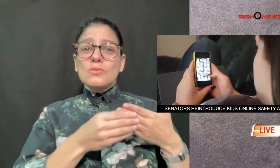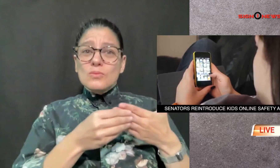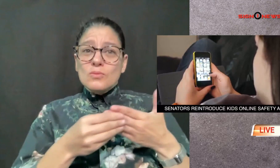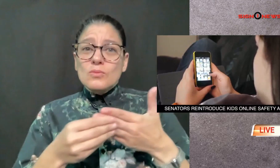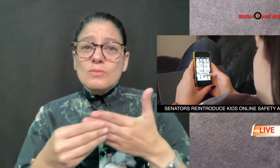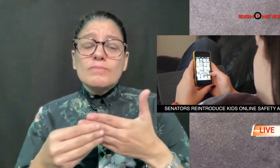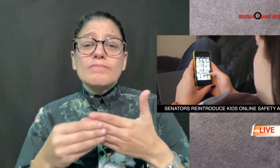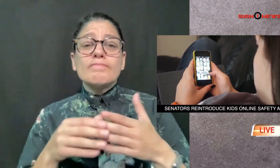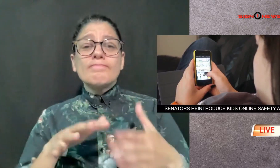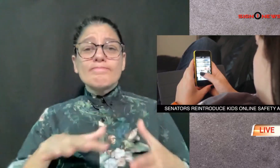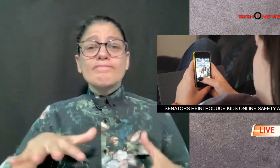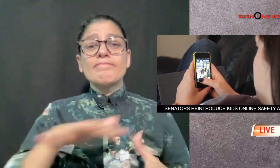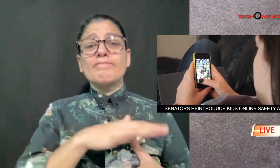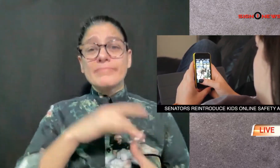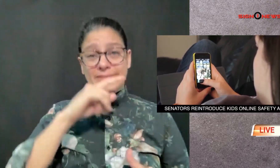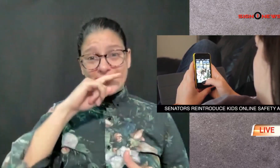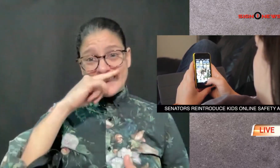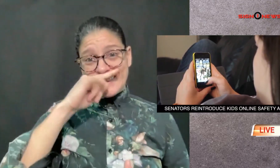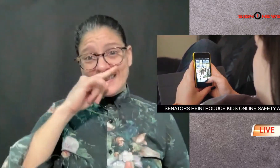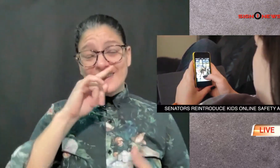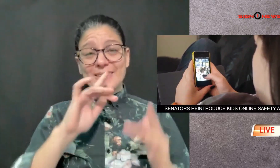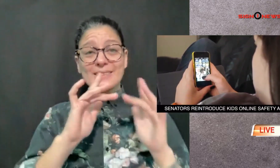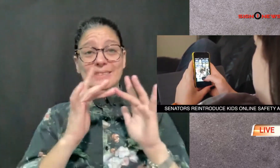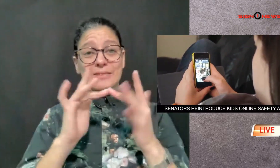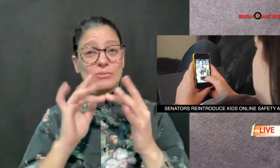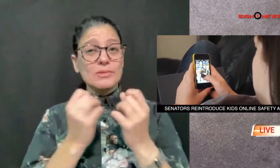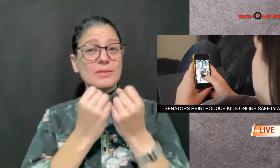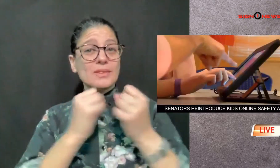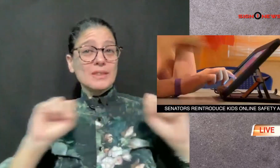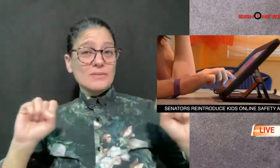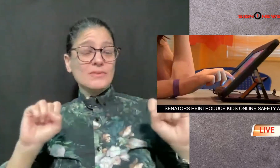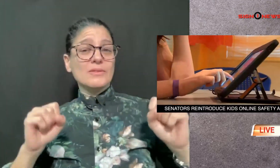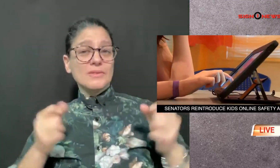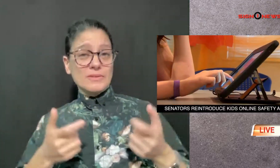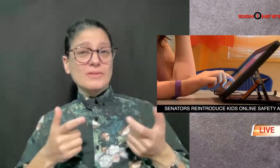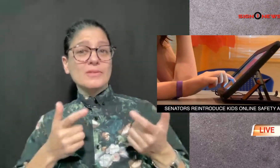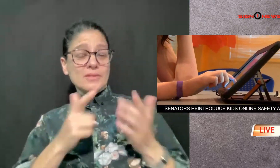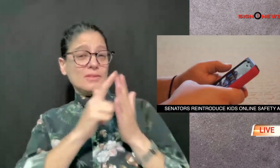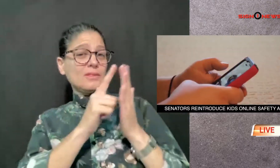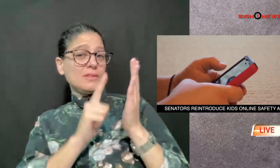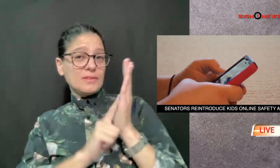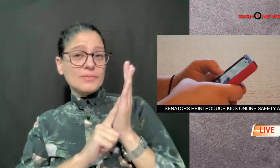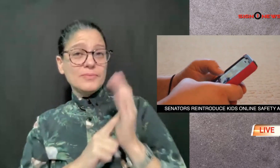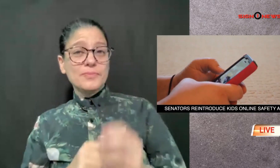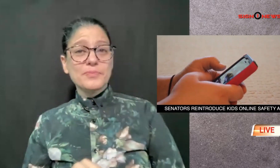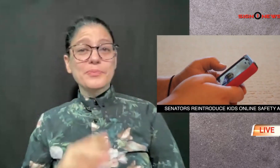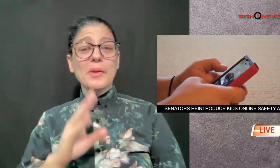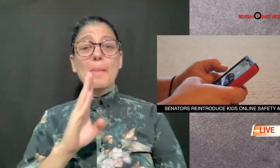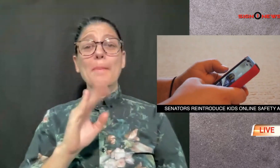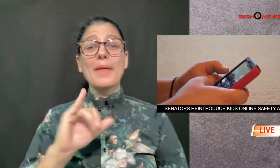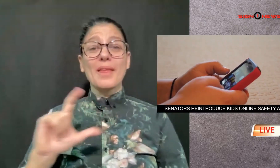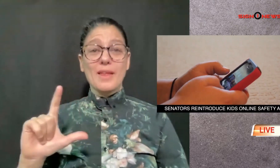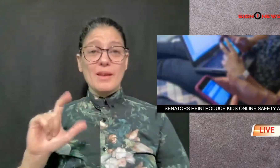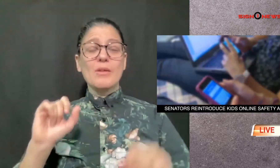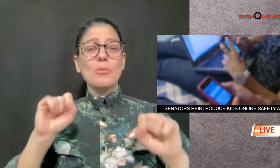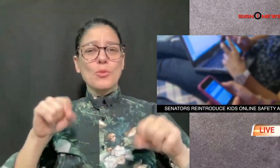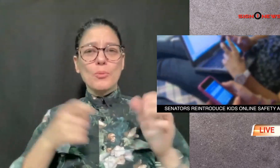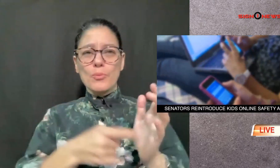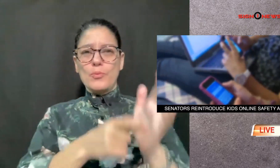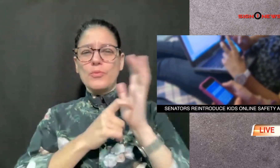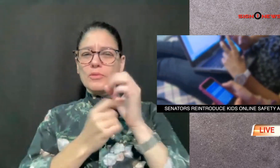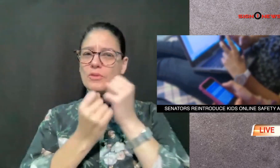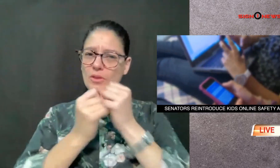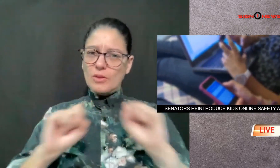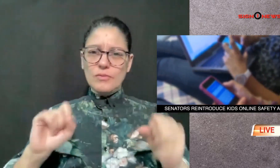some US senators have reintroduced the kids online safety act the bill would require safety